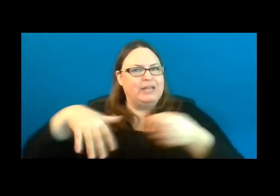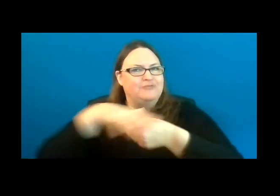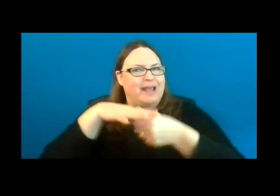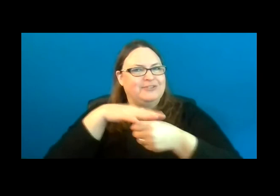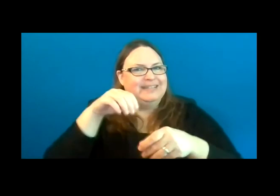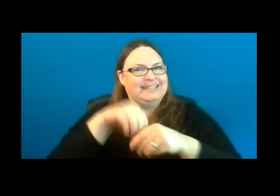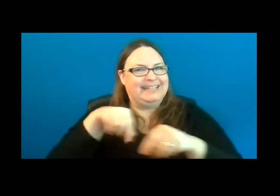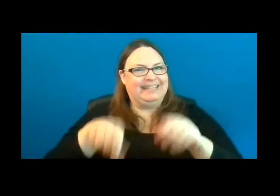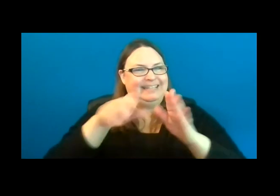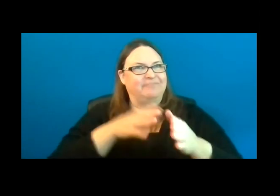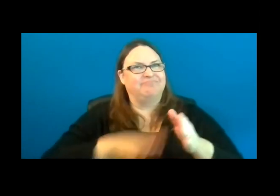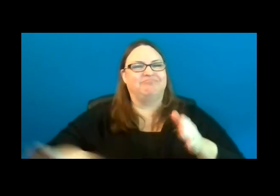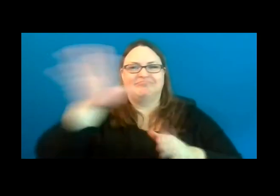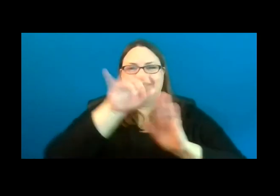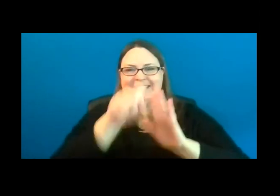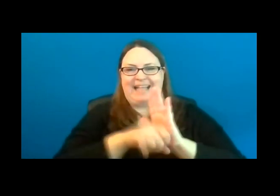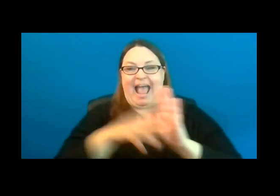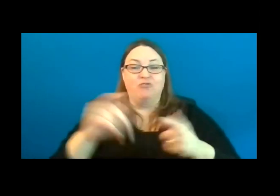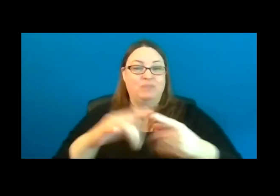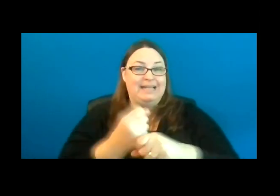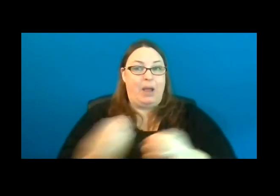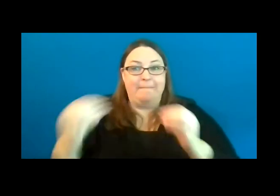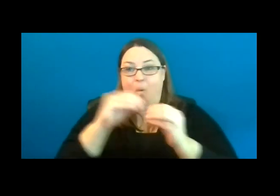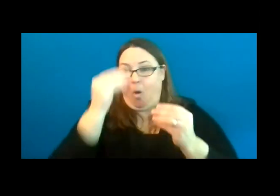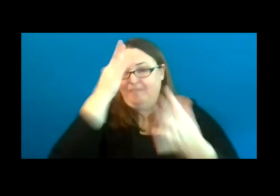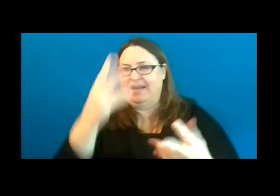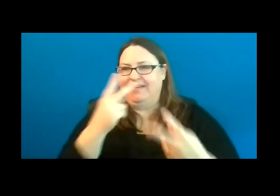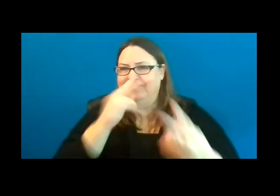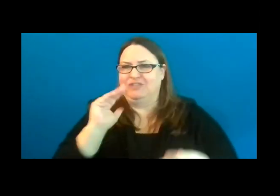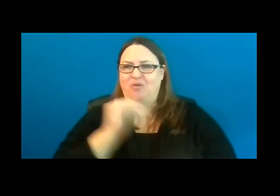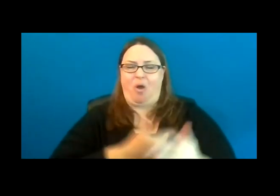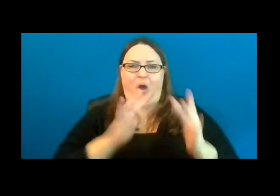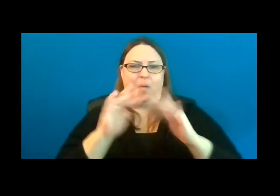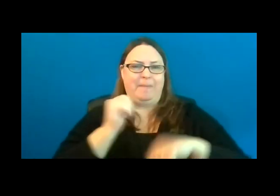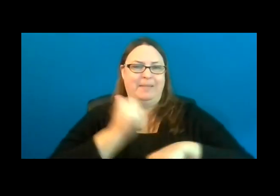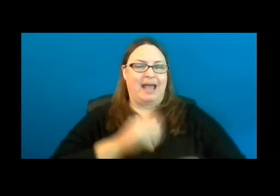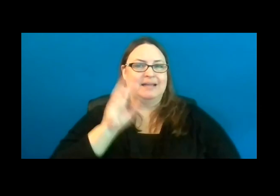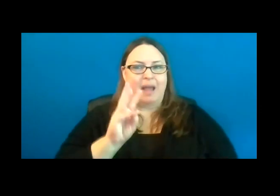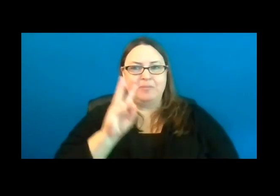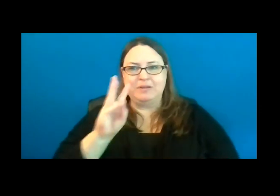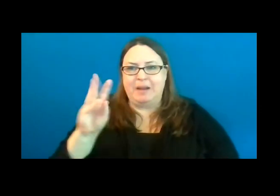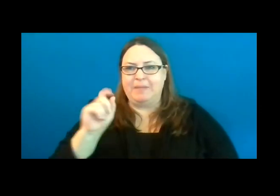And to get more information about these opportunities, you can visit our website at www.michigan.gov/shootingranges.